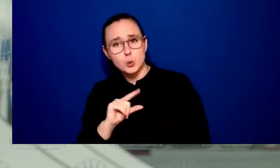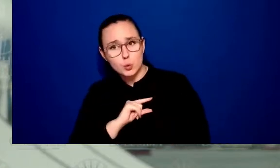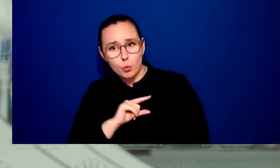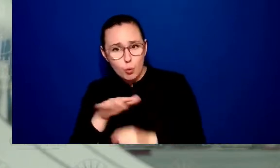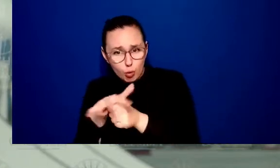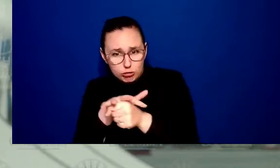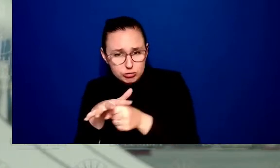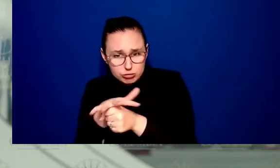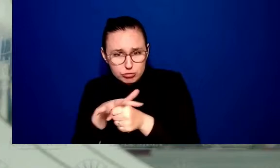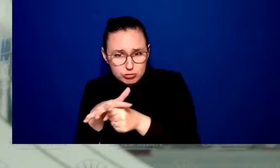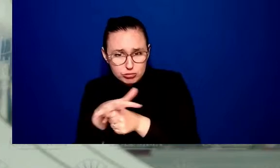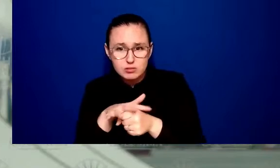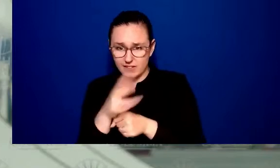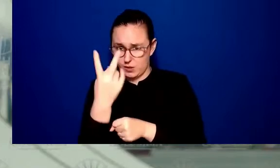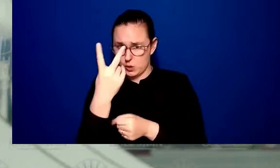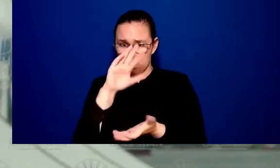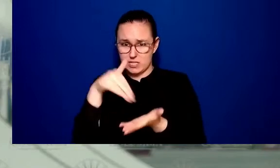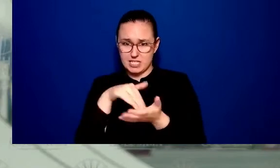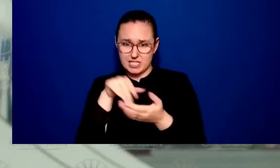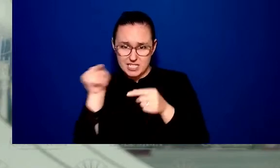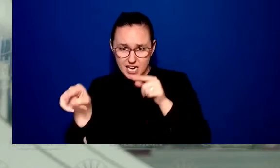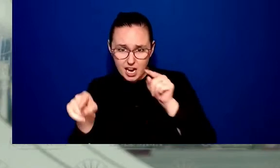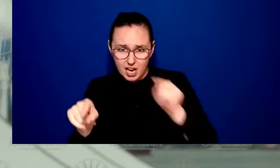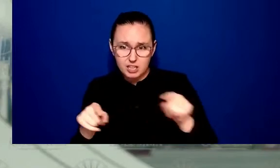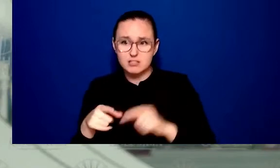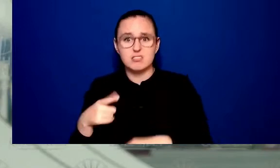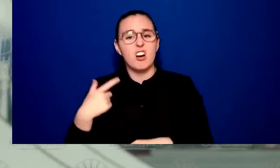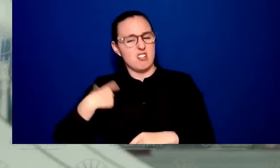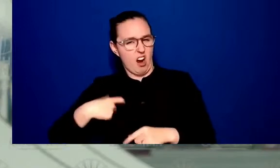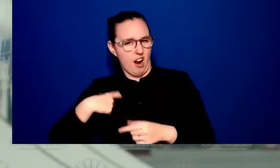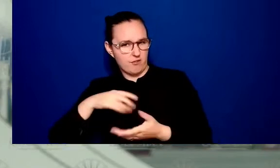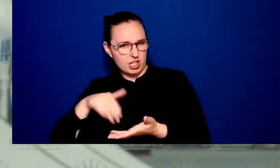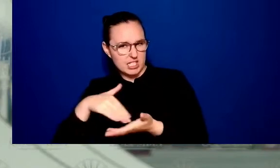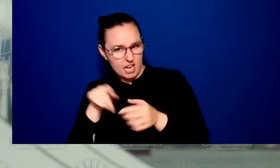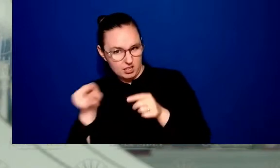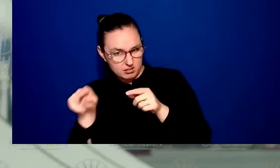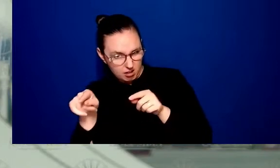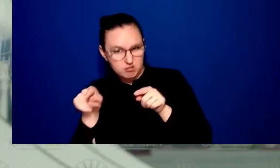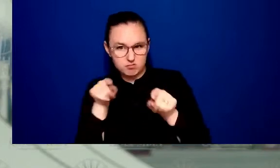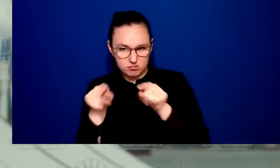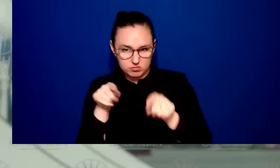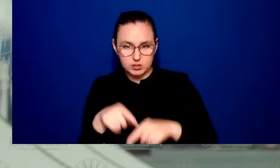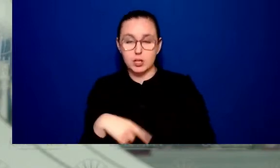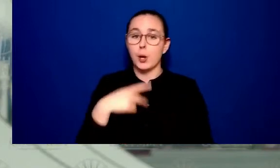the Prince George Conference Center. In Prince Rupert. The course base The Charles Hayes